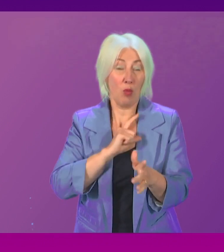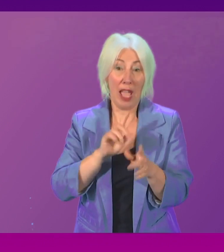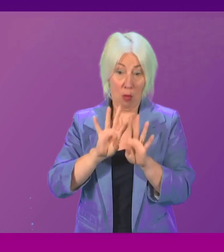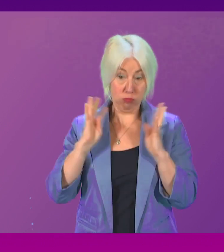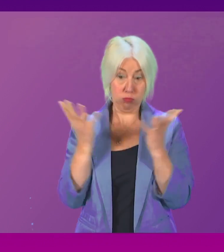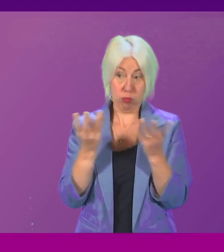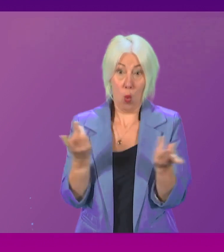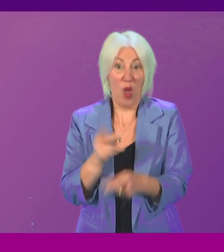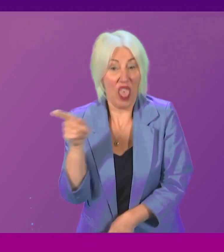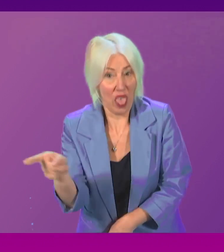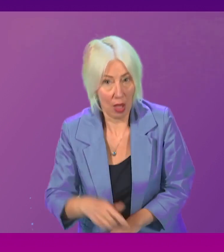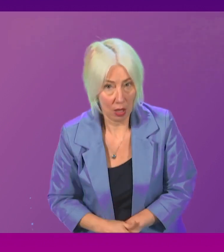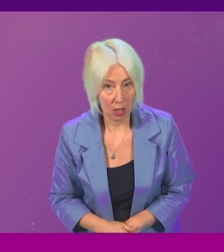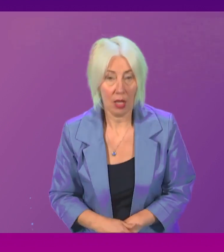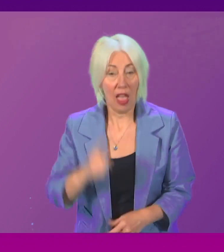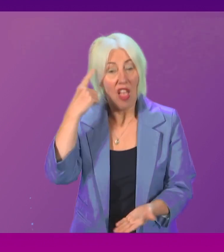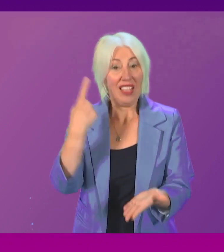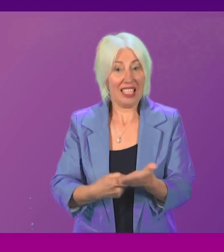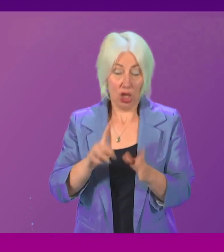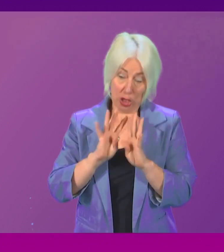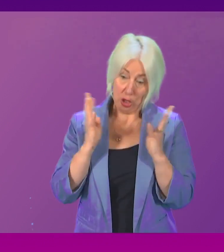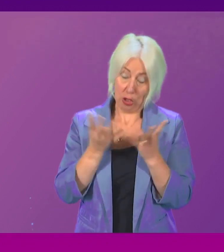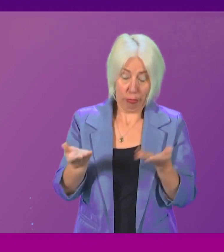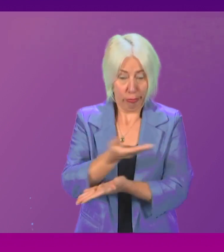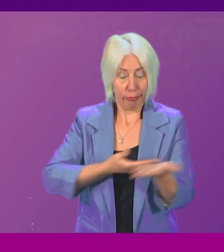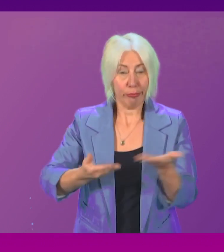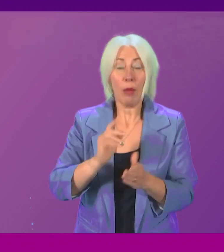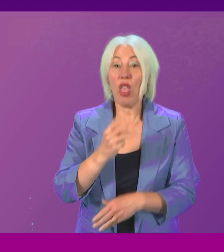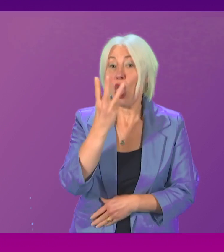The decisions taken around that Cabinet table have resulted in more than £3 billion of